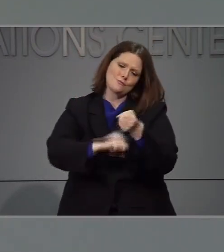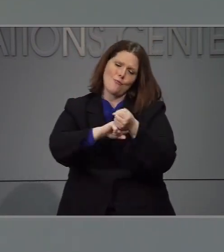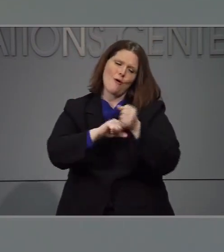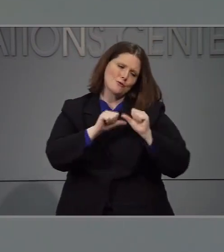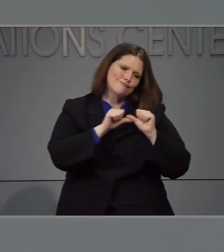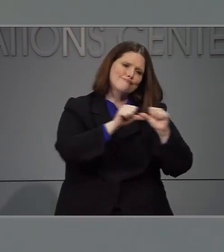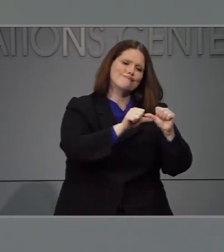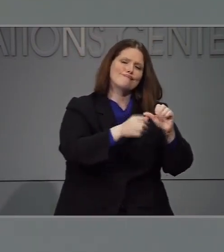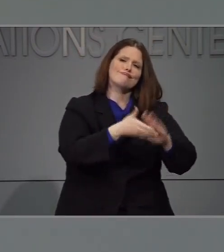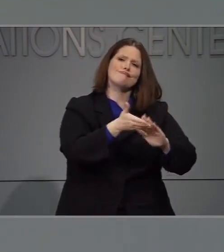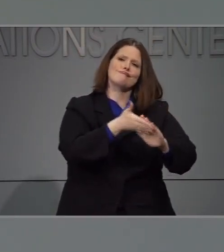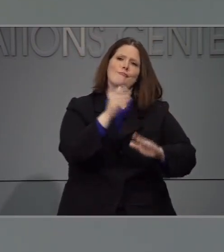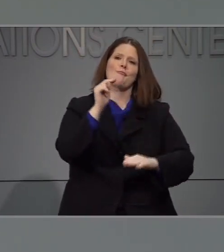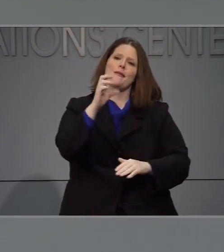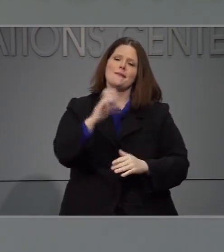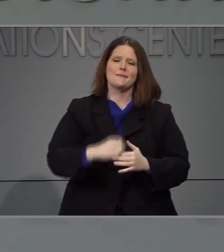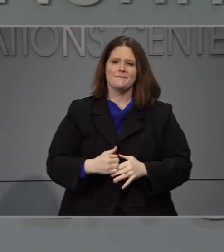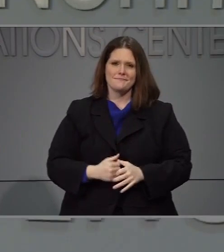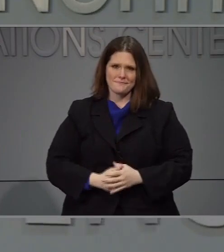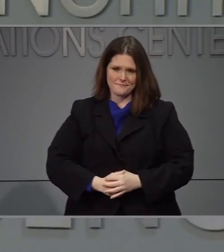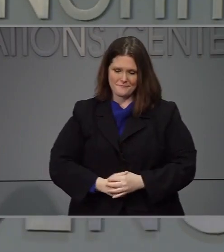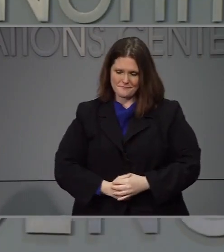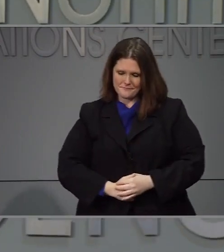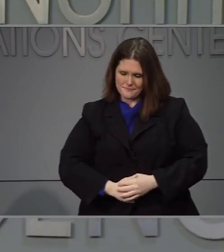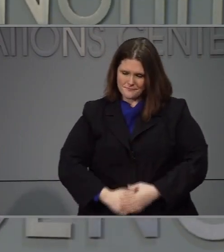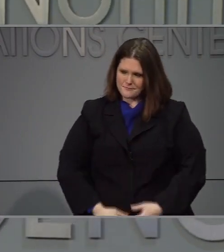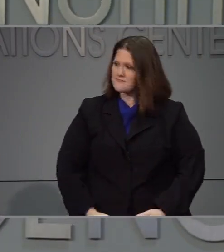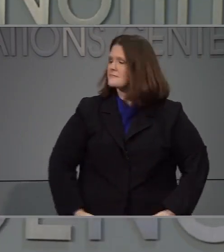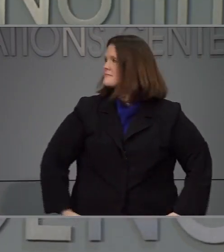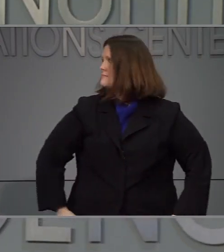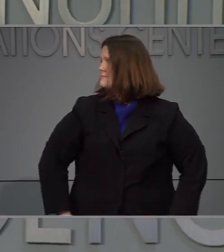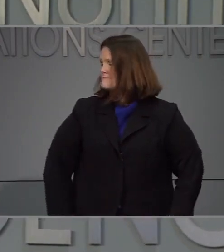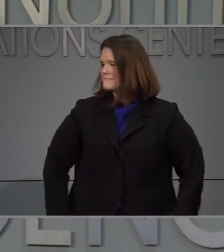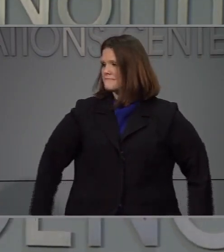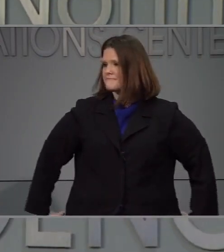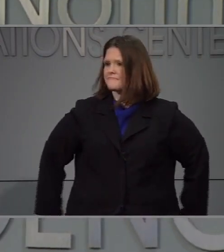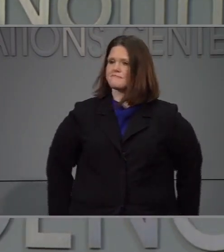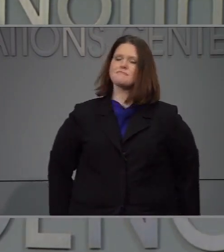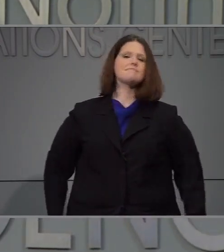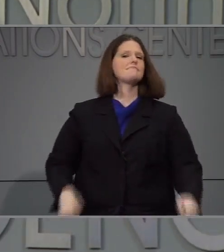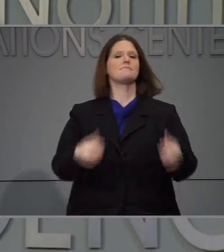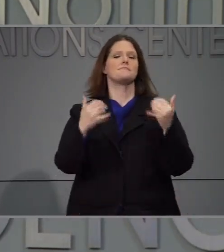PHASE REOPENING COULD LOOK LIKE AND THANK YOU SO MUCH AGAIN FOR ALL THAT YOU'RE DOING TO SET US